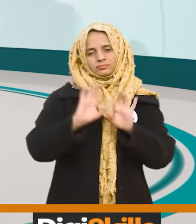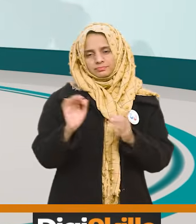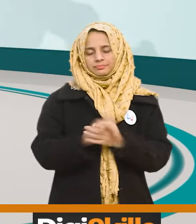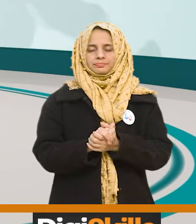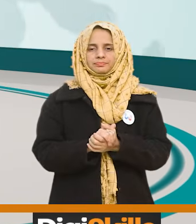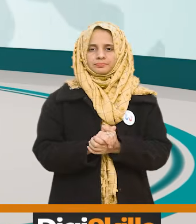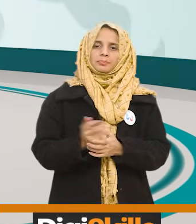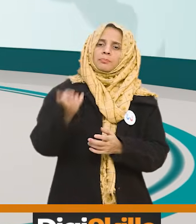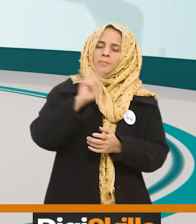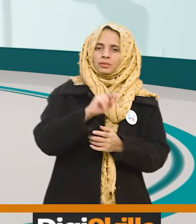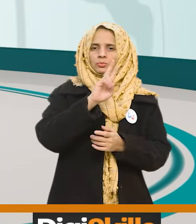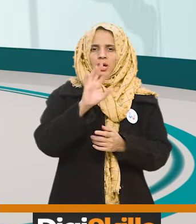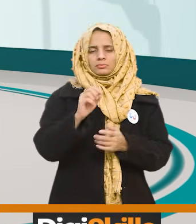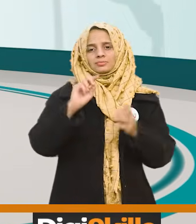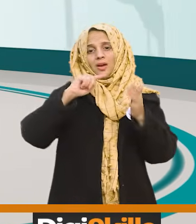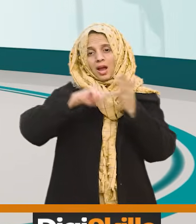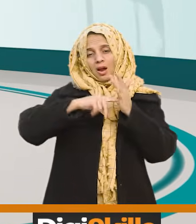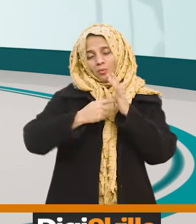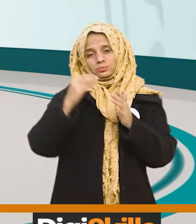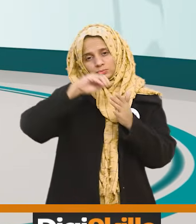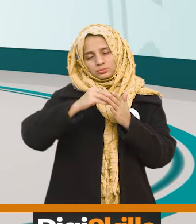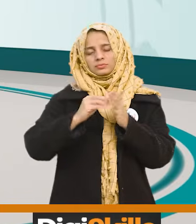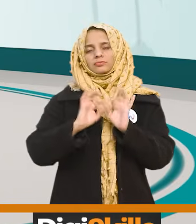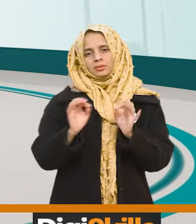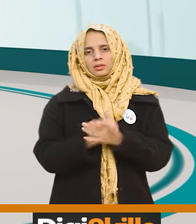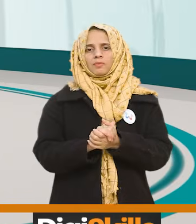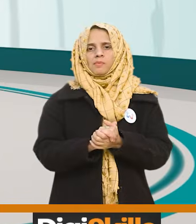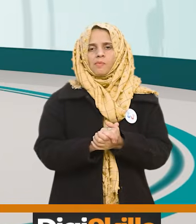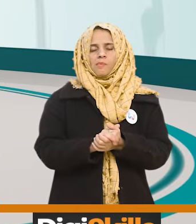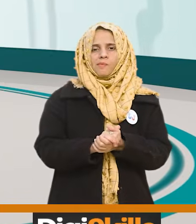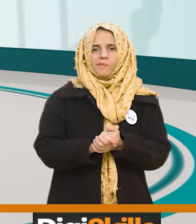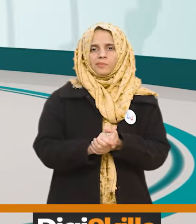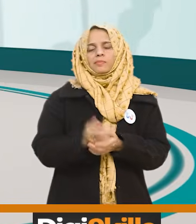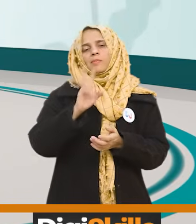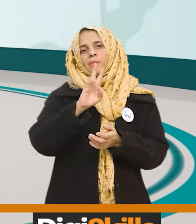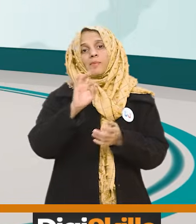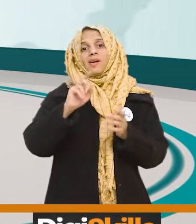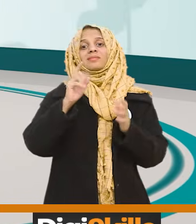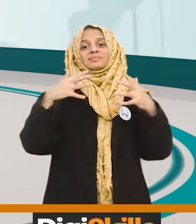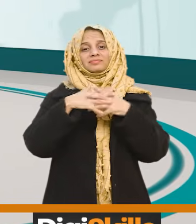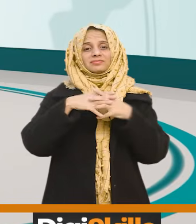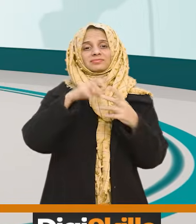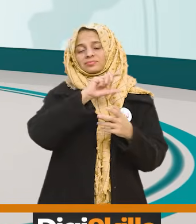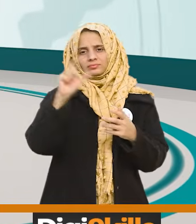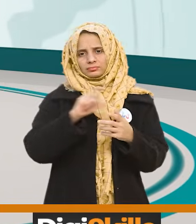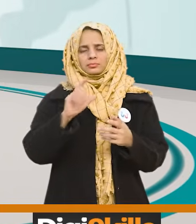The next ‘$250’ at the Coding of Design, then ‘$250’ at ‘50%’ of Development,